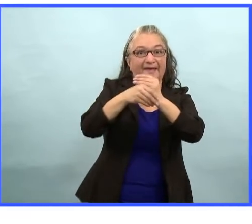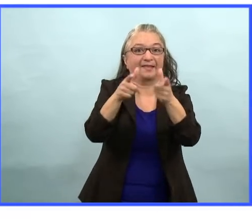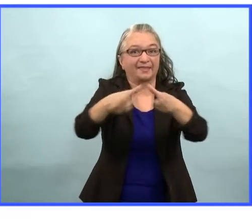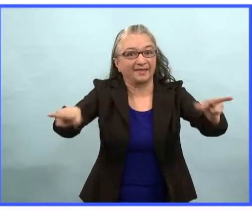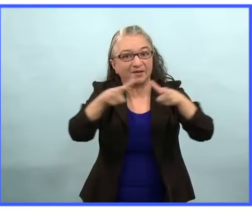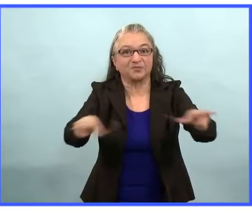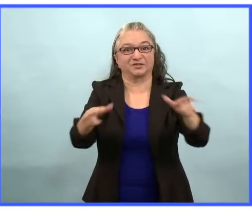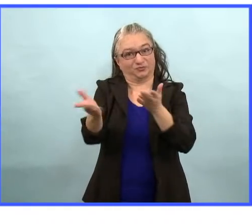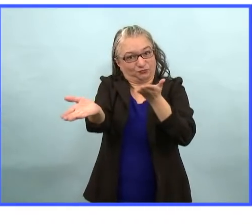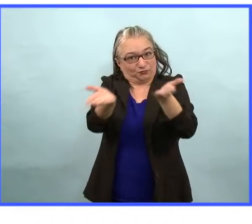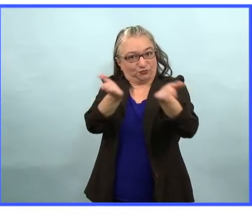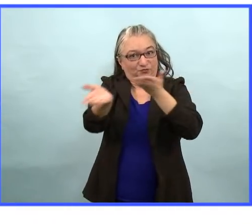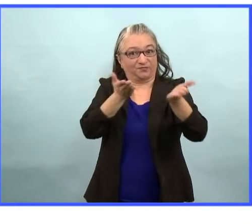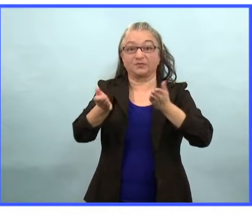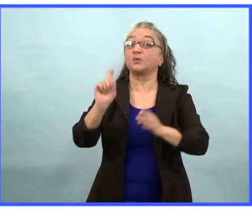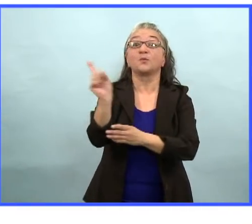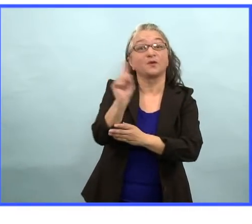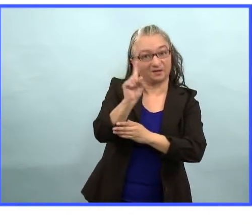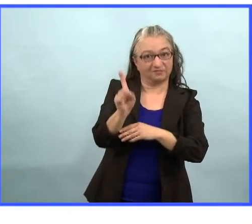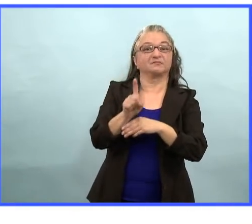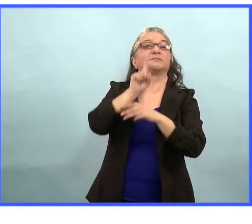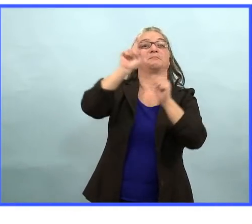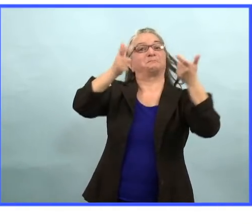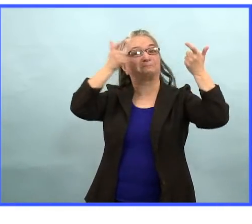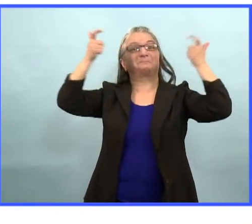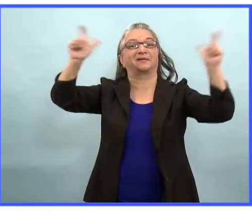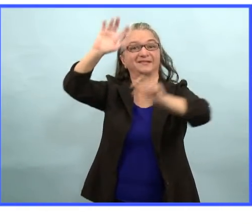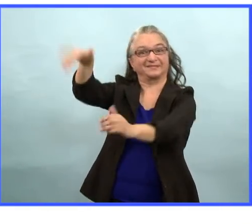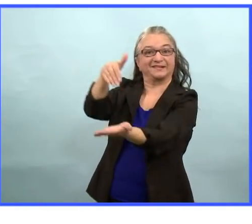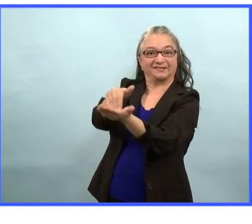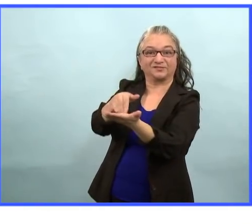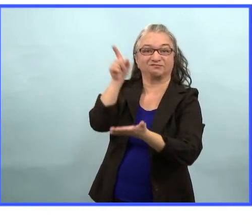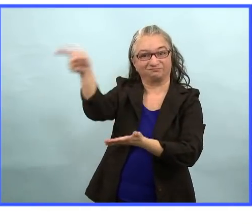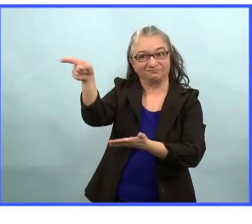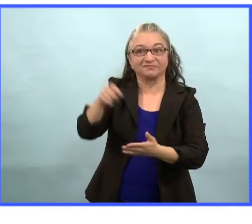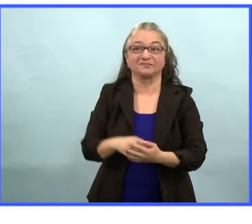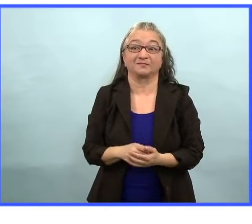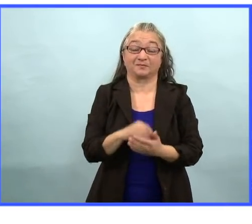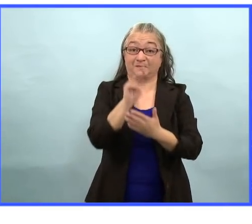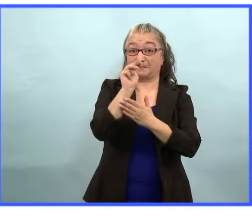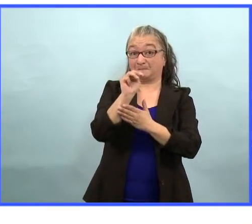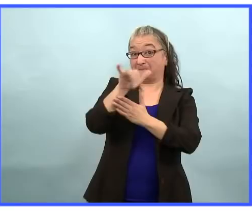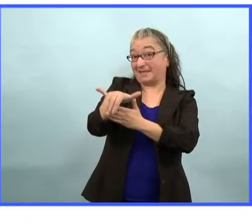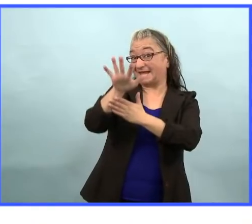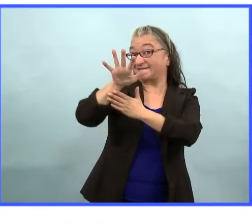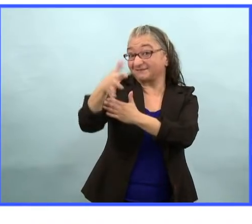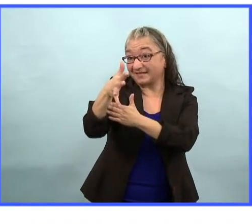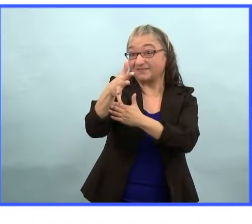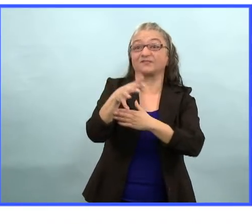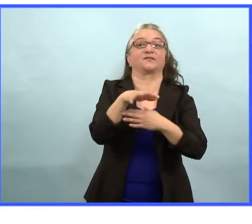and on may 5th is when people aged 45 and up were eligible that was a key landmark for members of